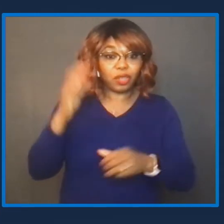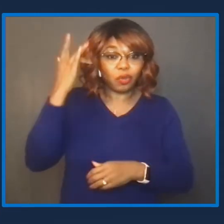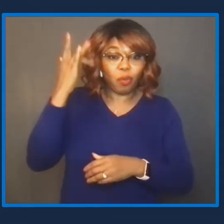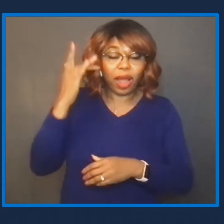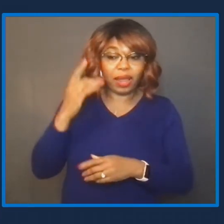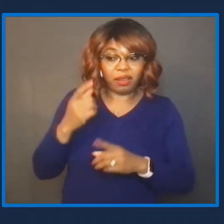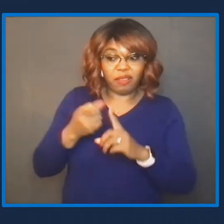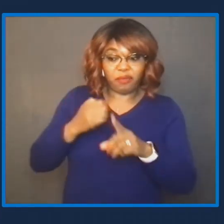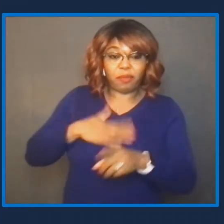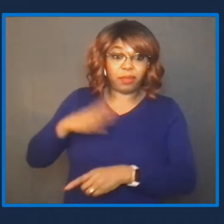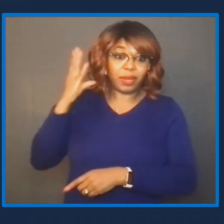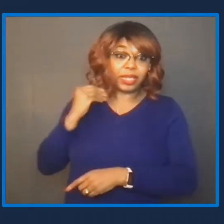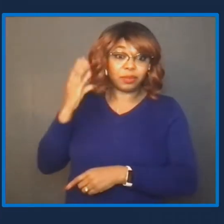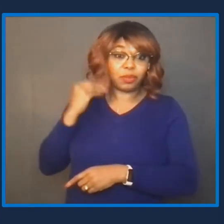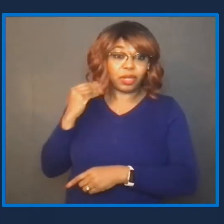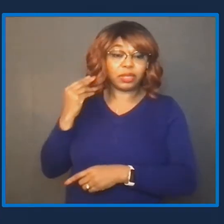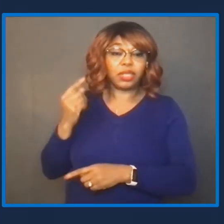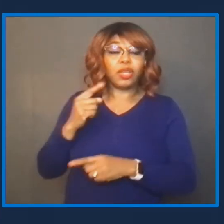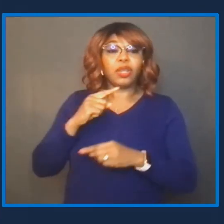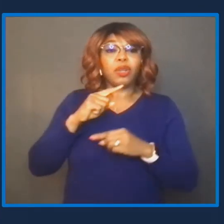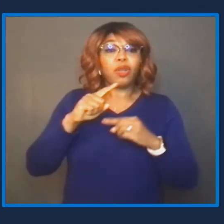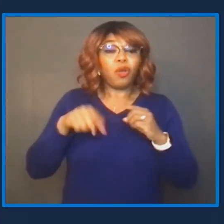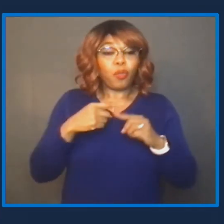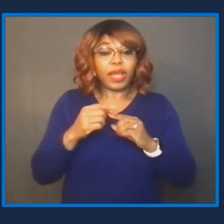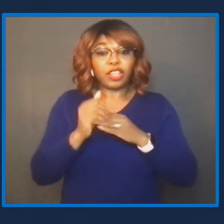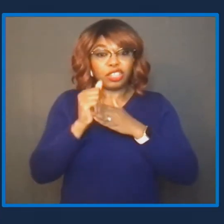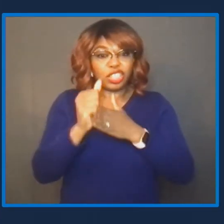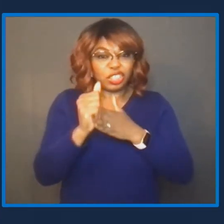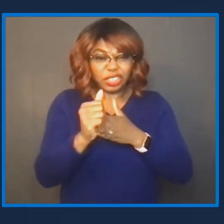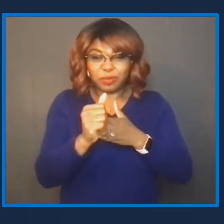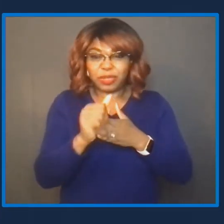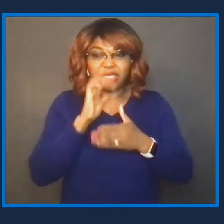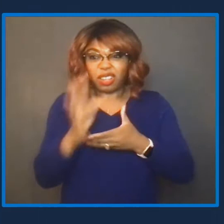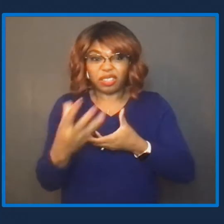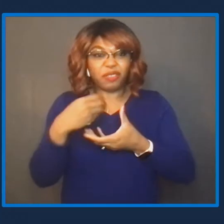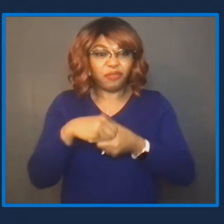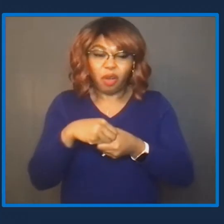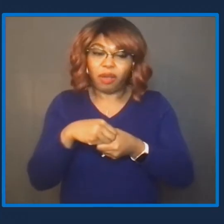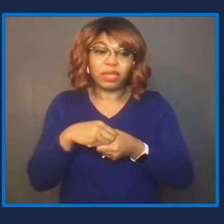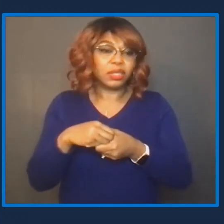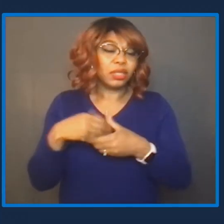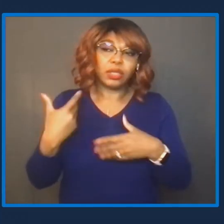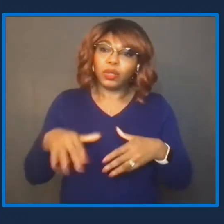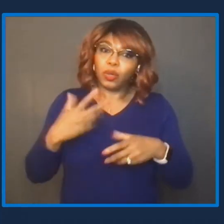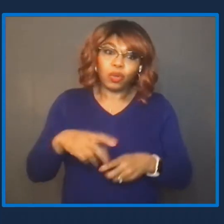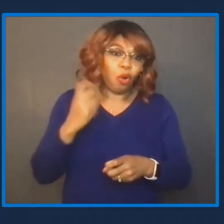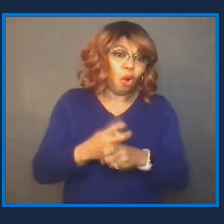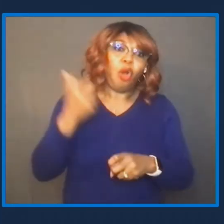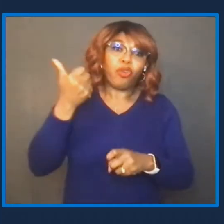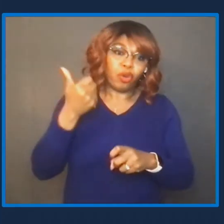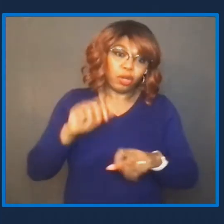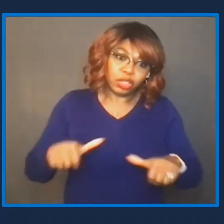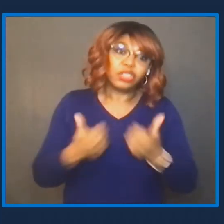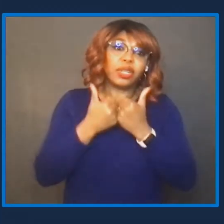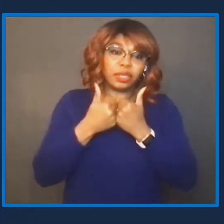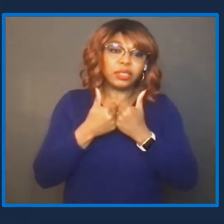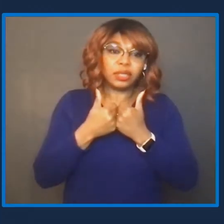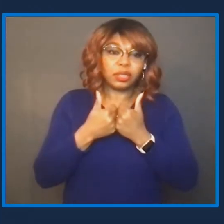when the leadership is not on board the disability agenda, it makes it that much harder to push these conversations forward.